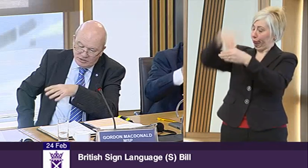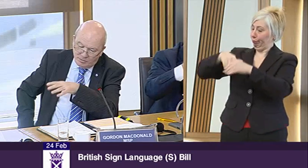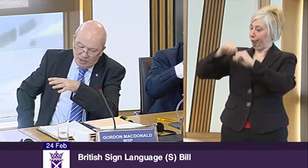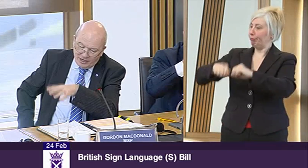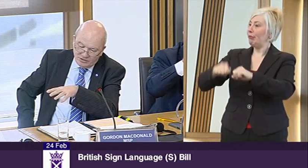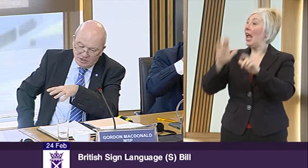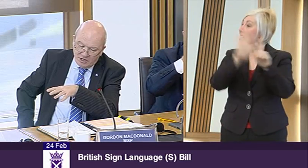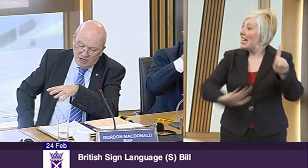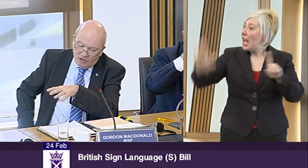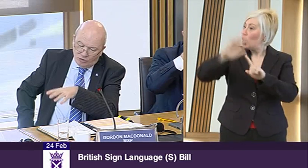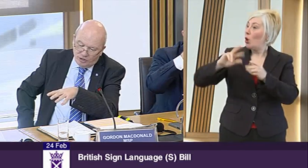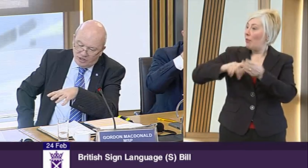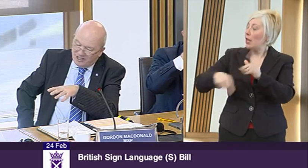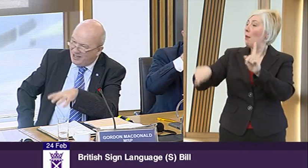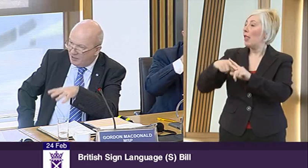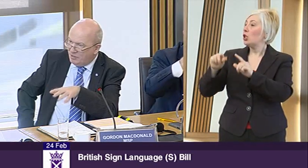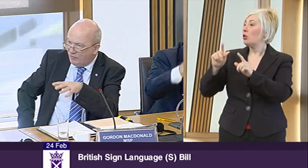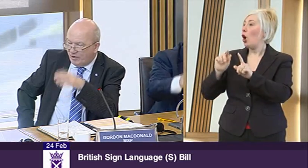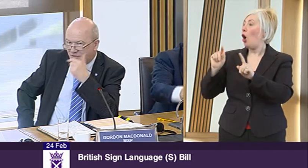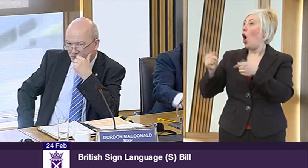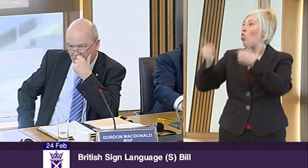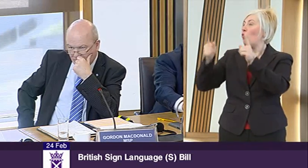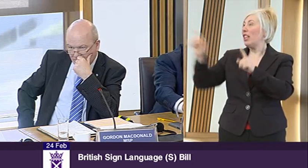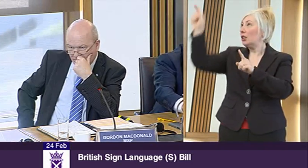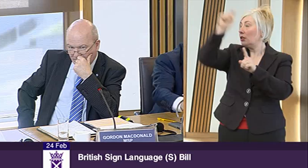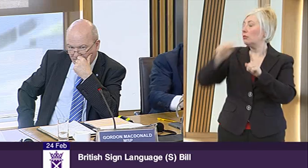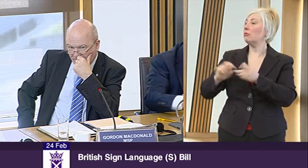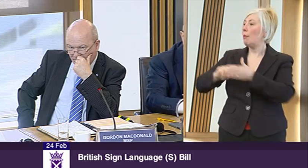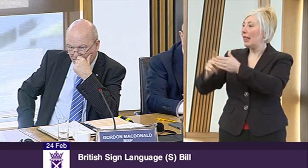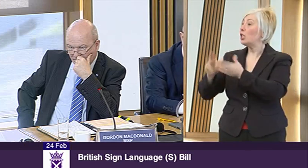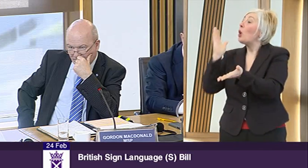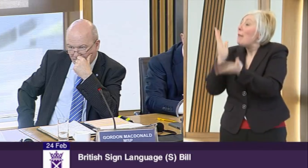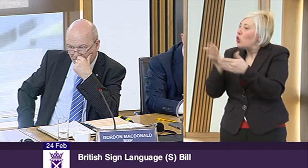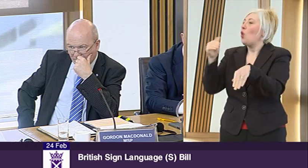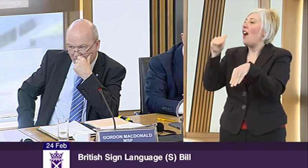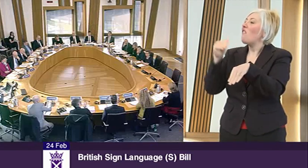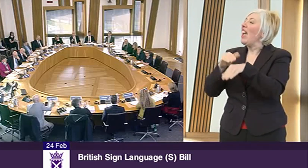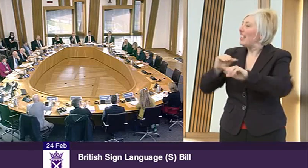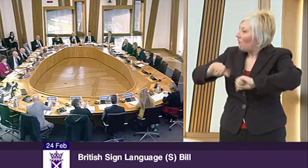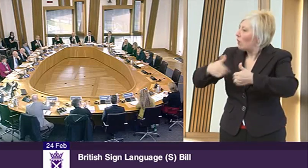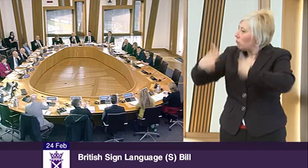in national and local authority plans, so that they can be effective?